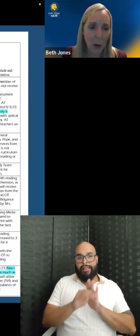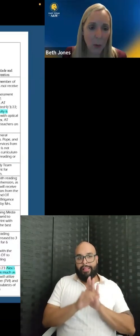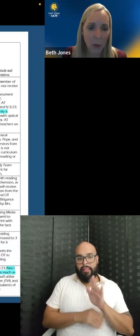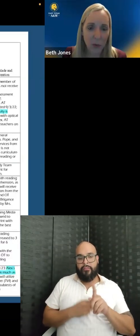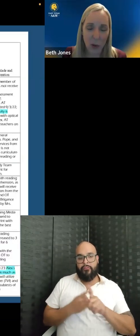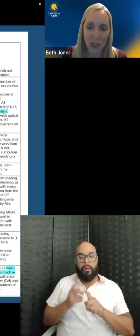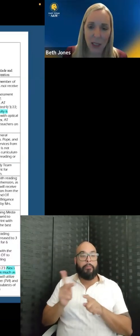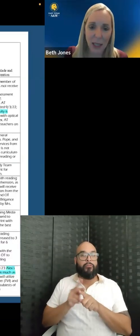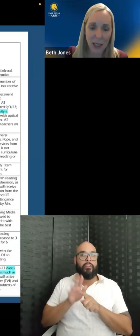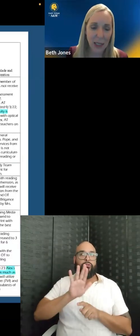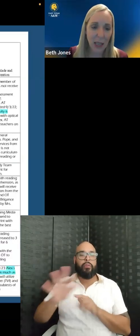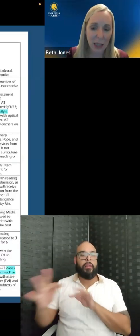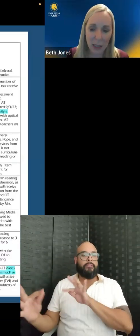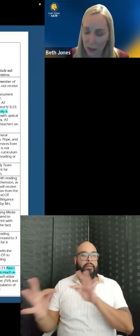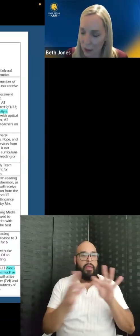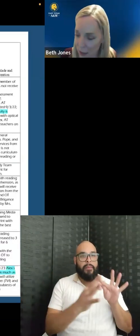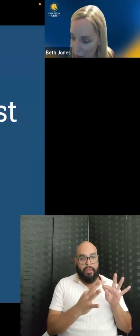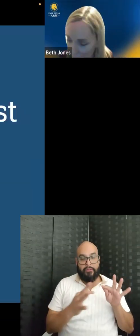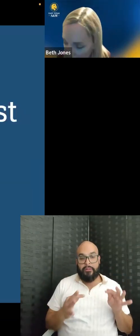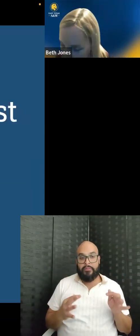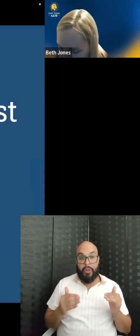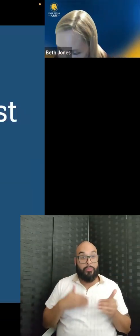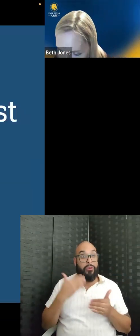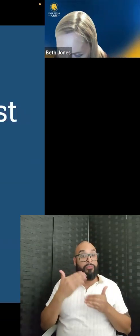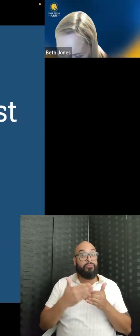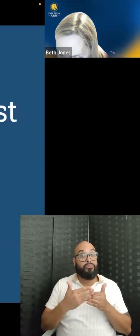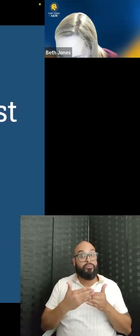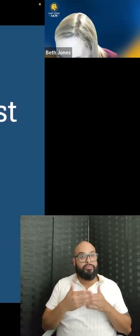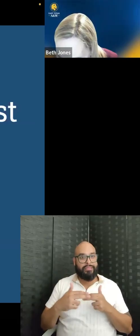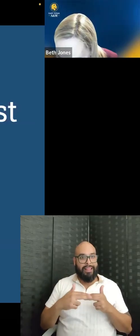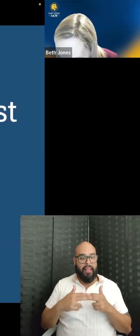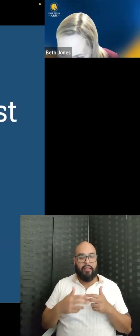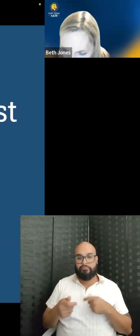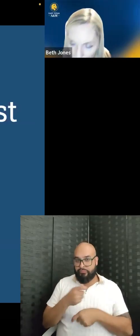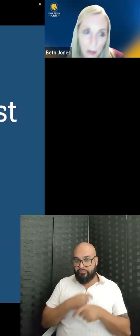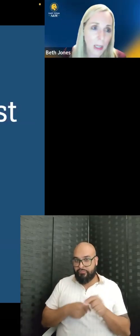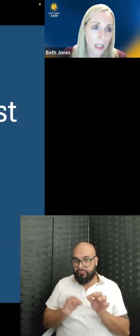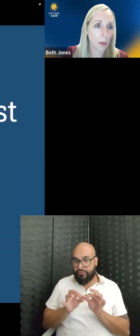And I will move on to the next slide because I think we have about 30 minutes.